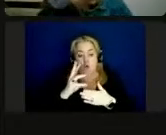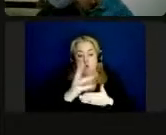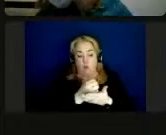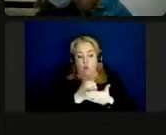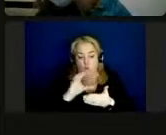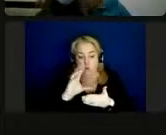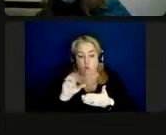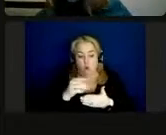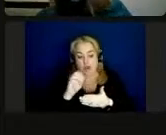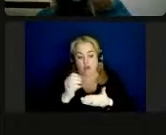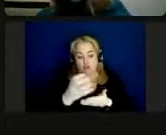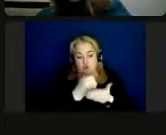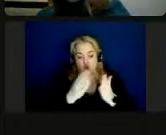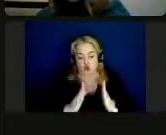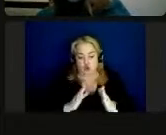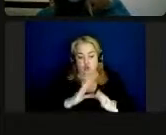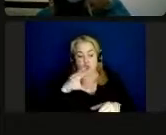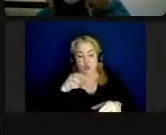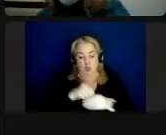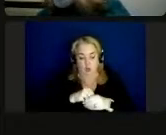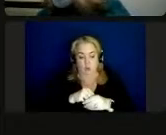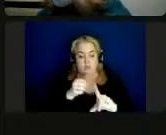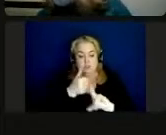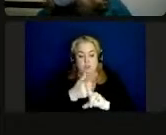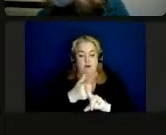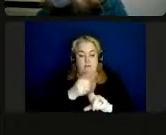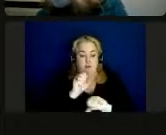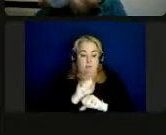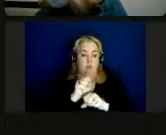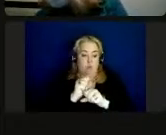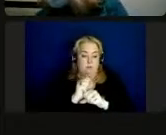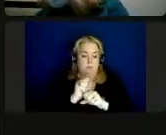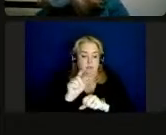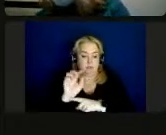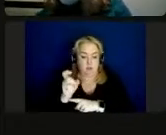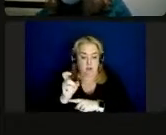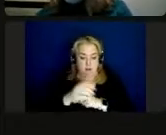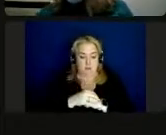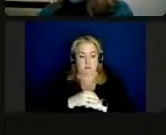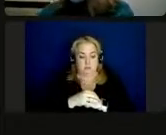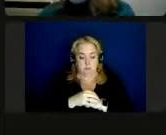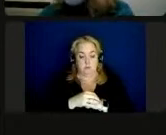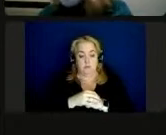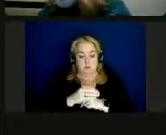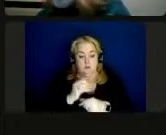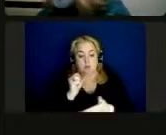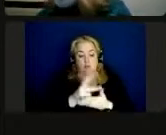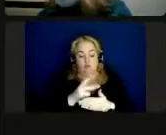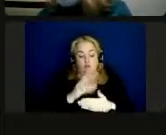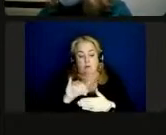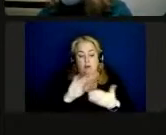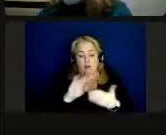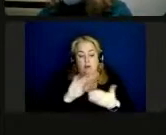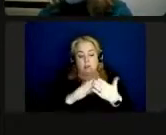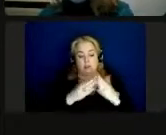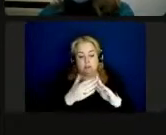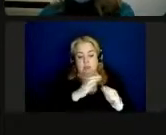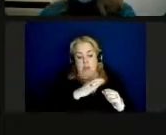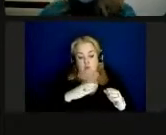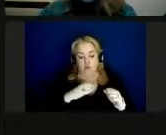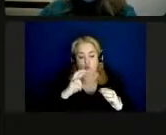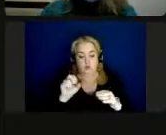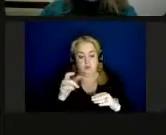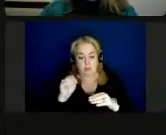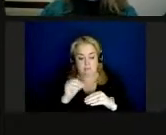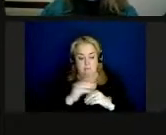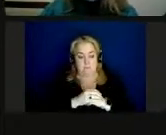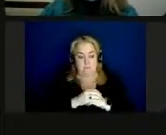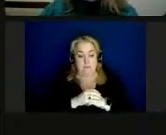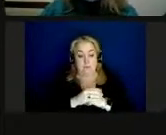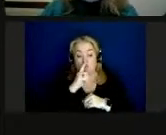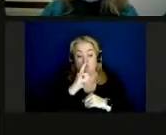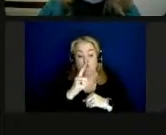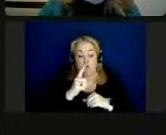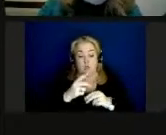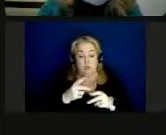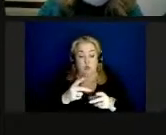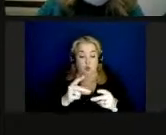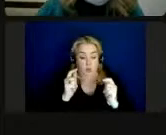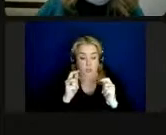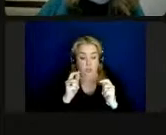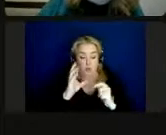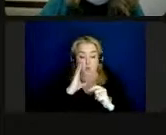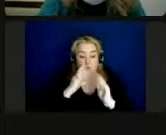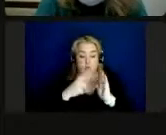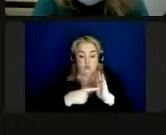INSUBORDINATION ORDER APPLIED